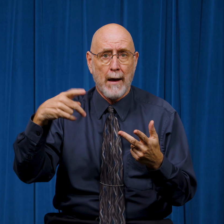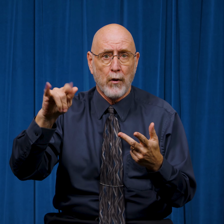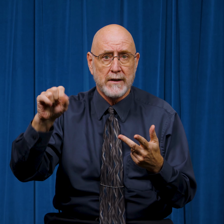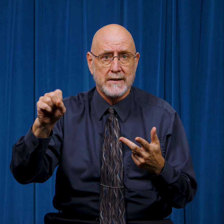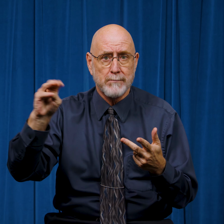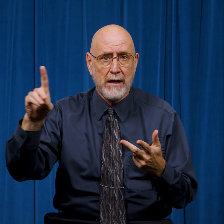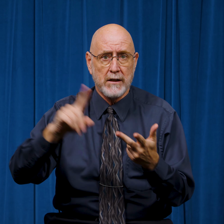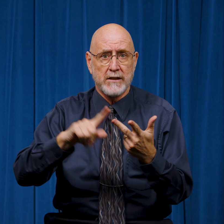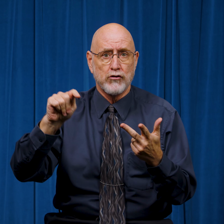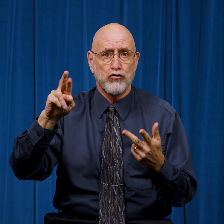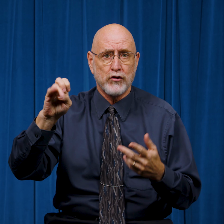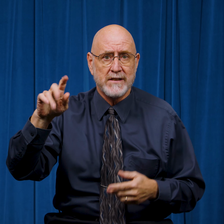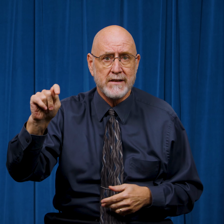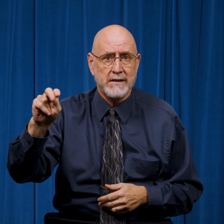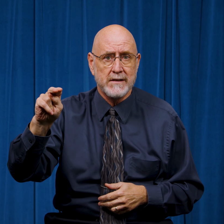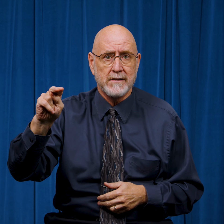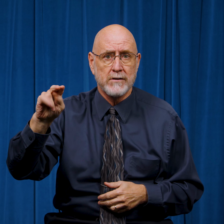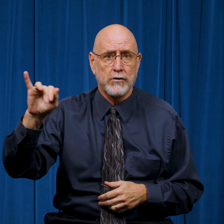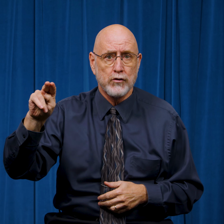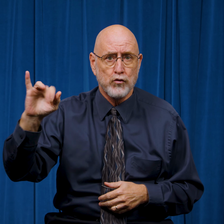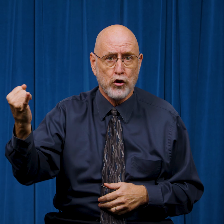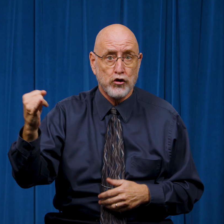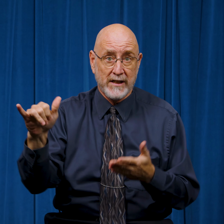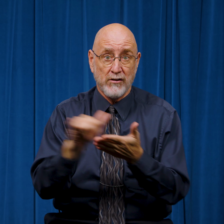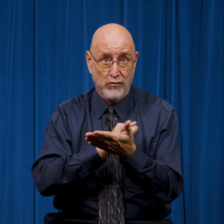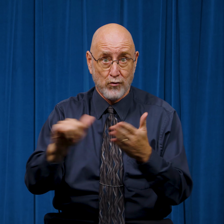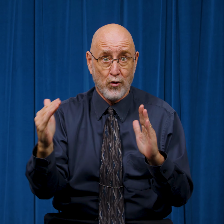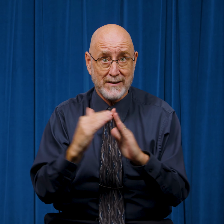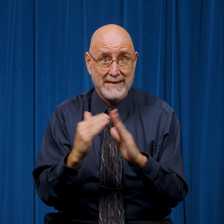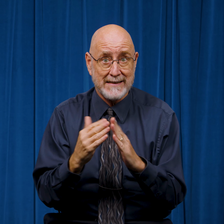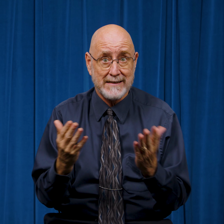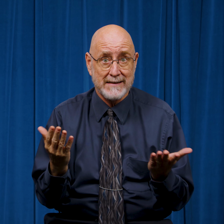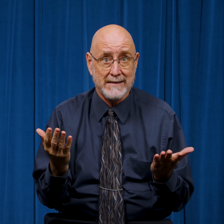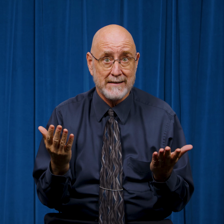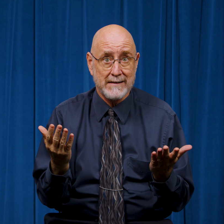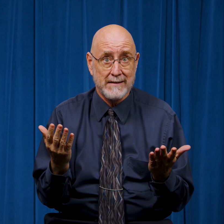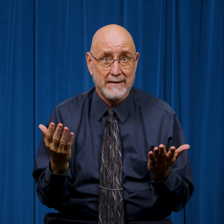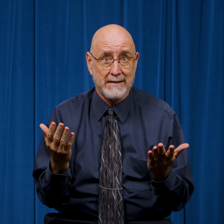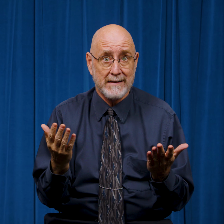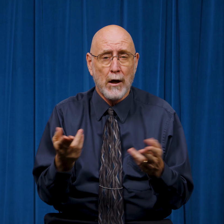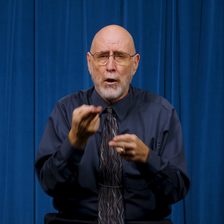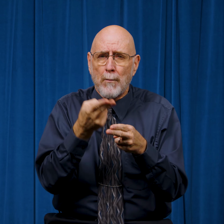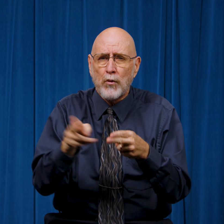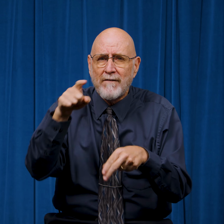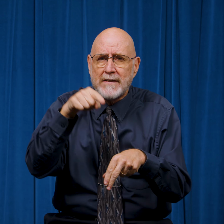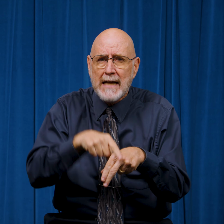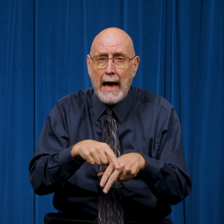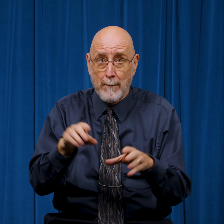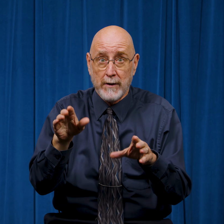Trenton, New Jersey, and New York City. It was in their brief time meeting in New York City